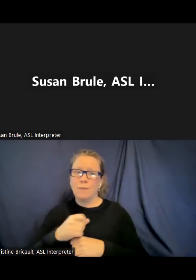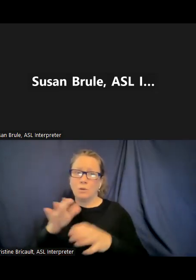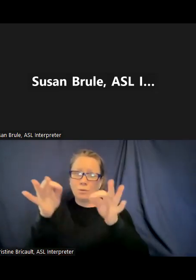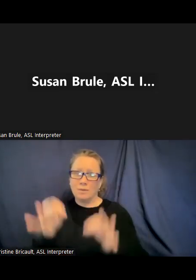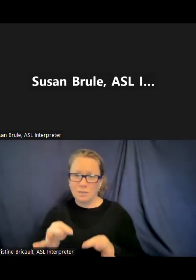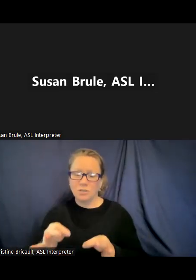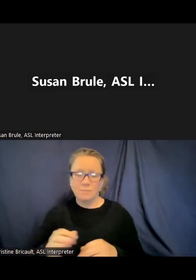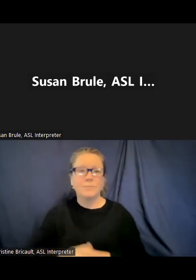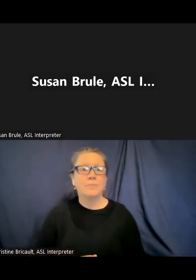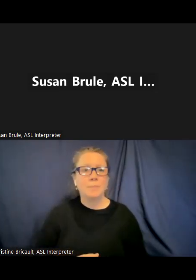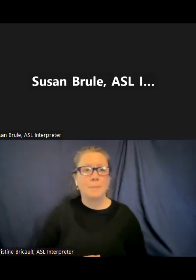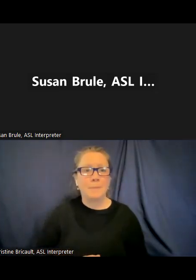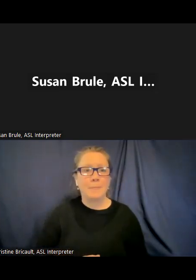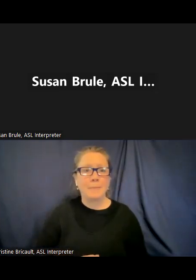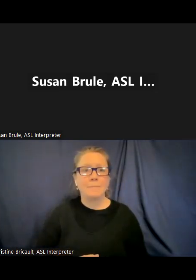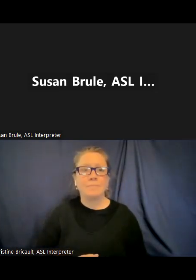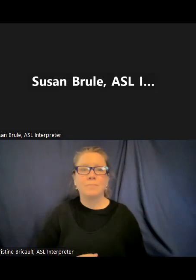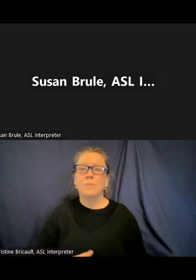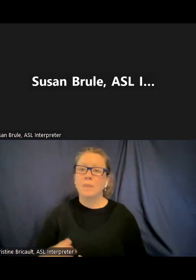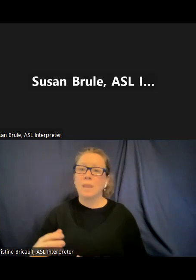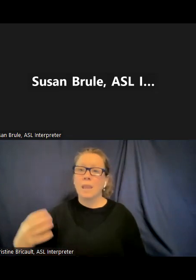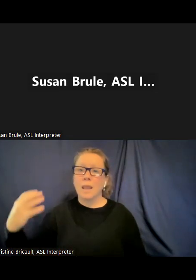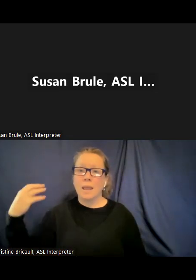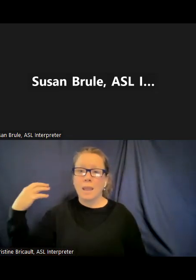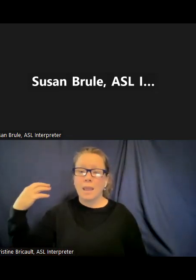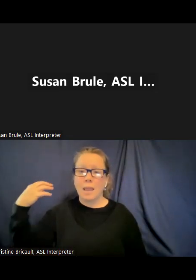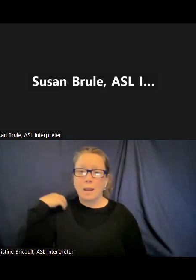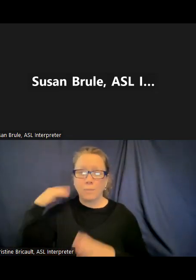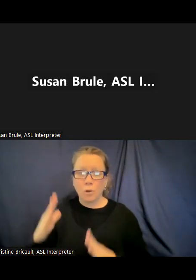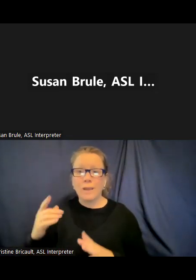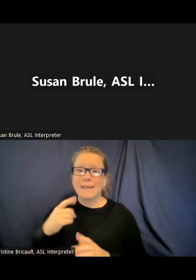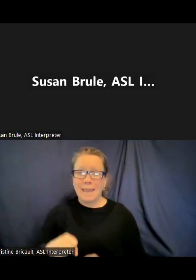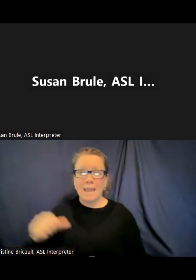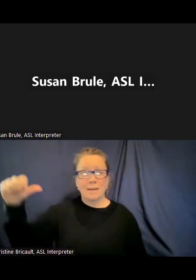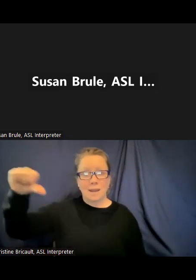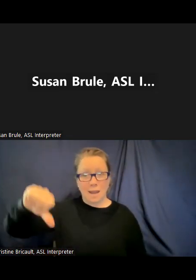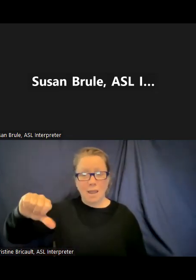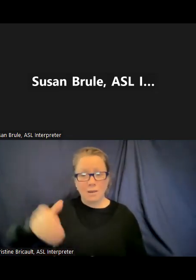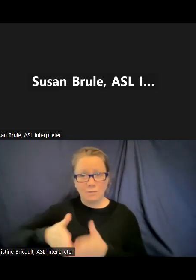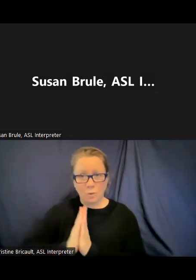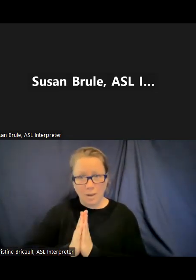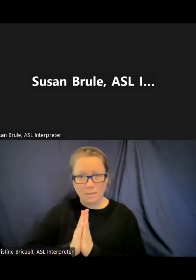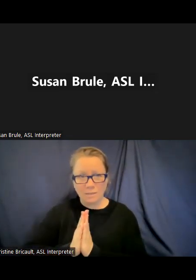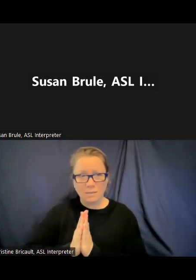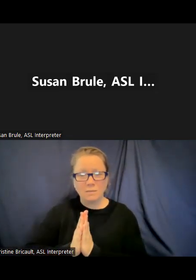So, an employer can deny a request for reasonable accommodation for one of three reasons.